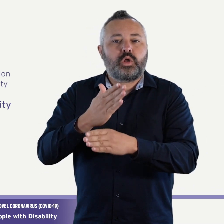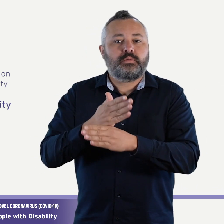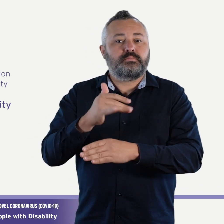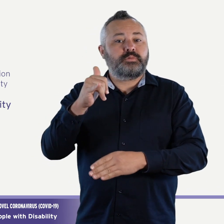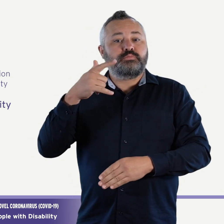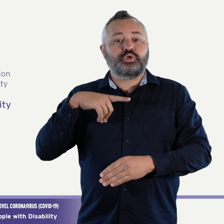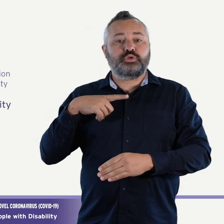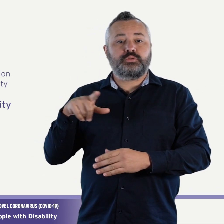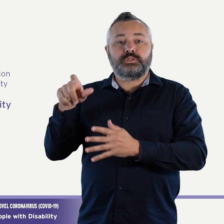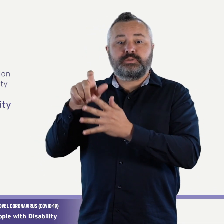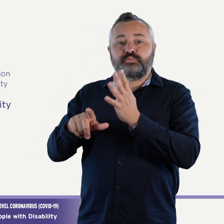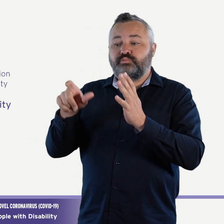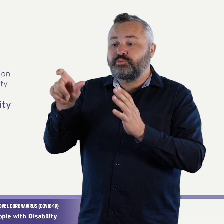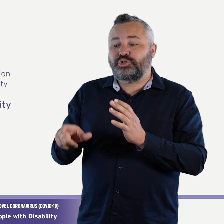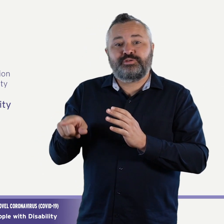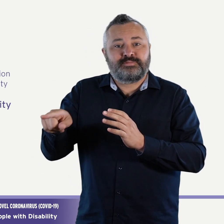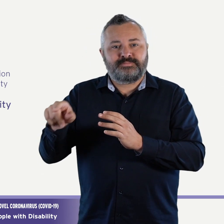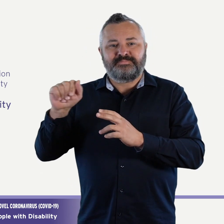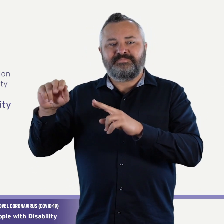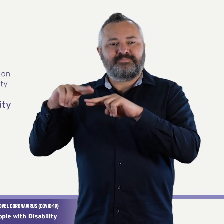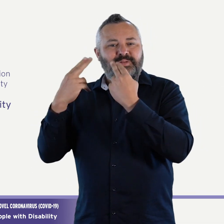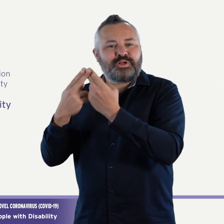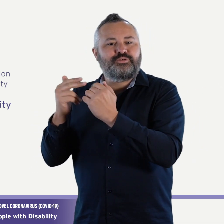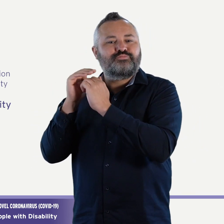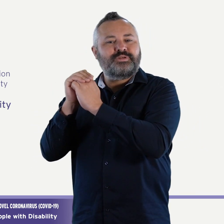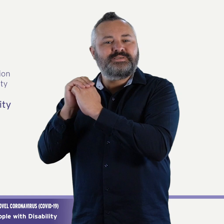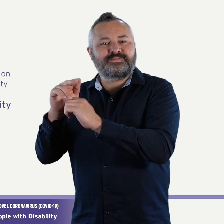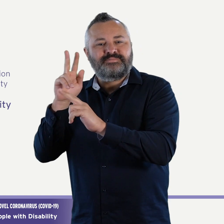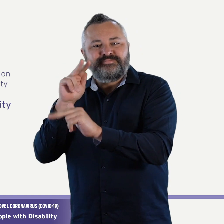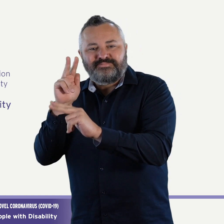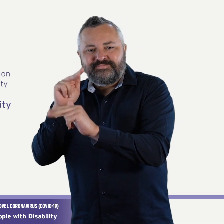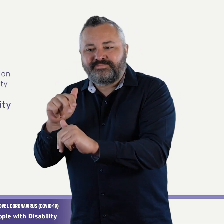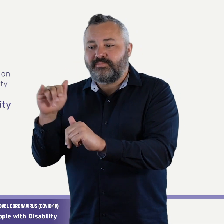rely on these to maintain health, wellbeing and safety,